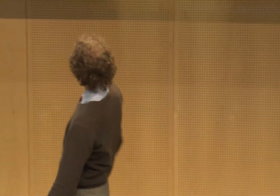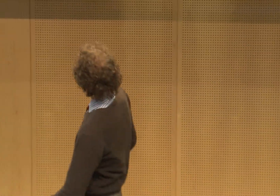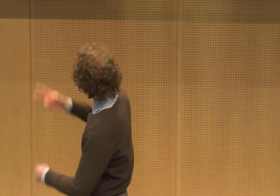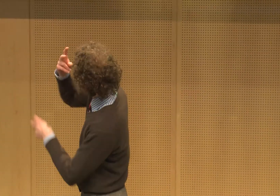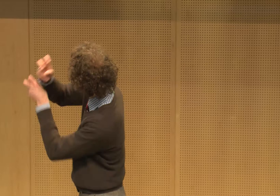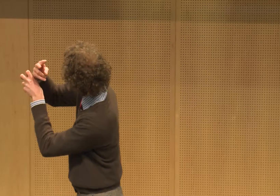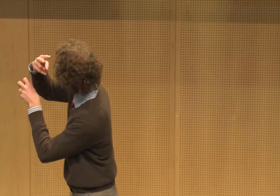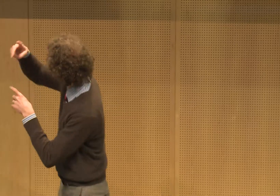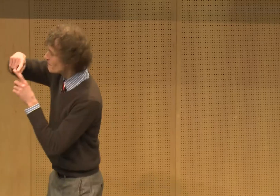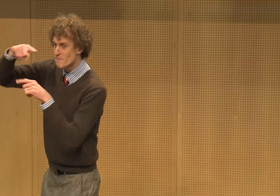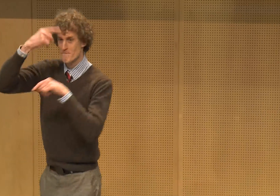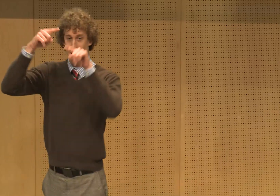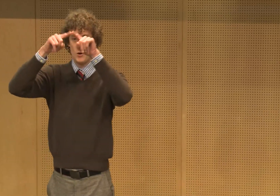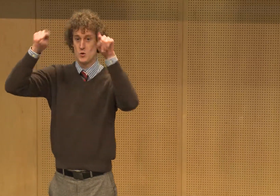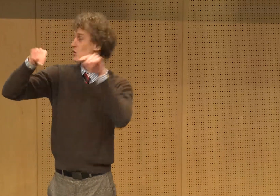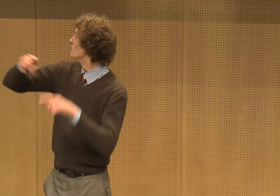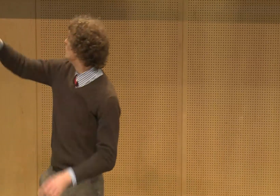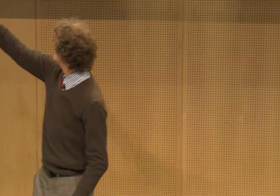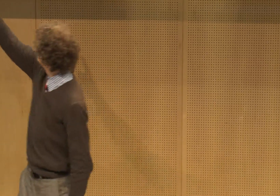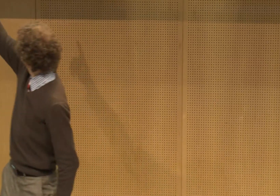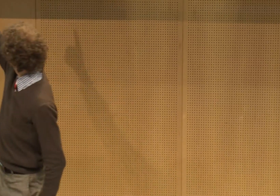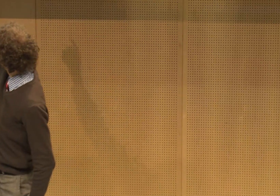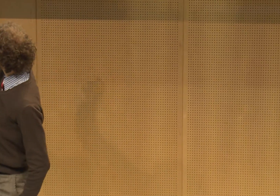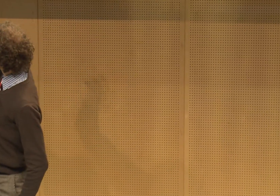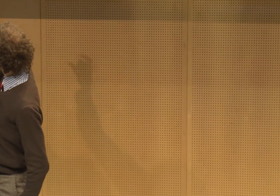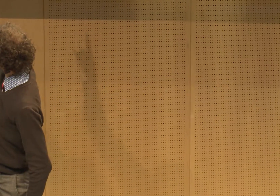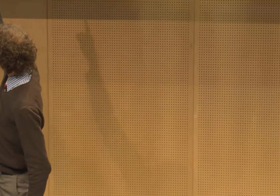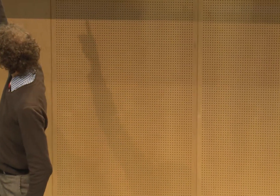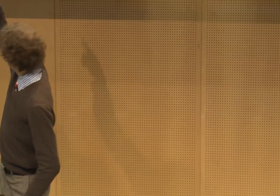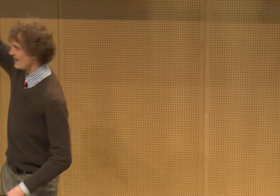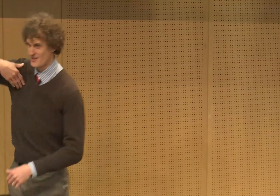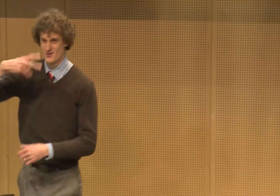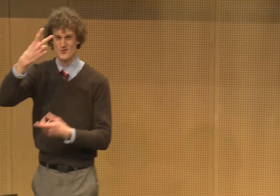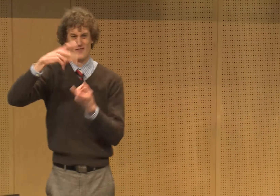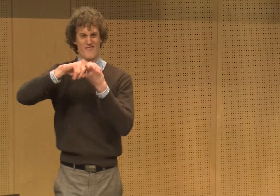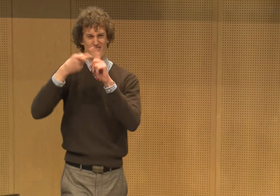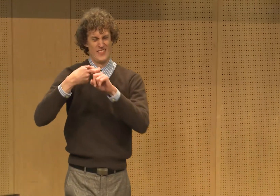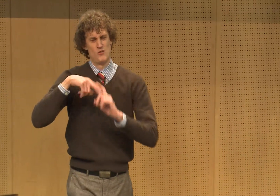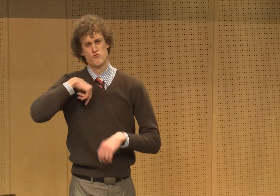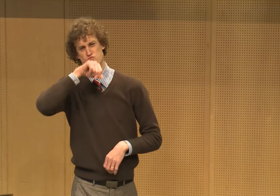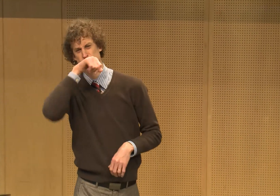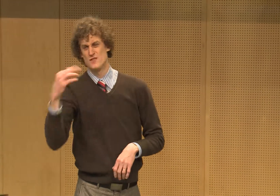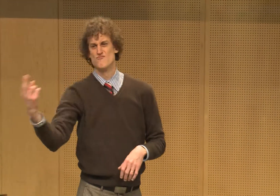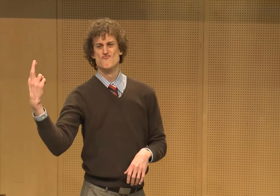Now let me show you where my home was. Ok, you see that black spot up there?